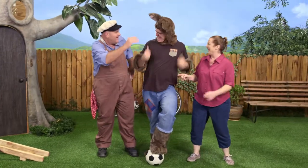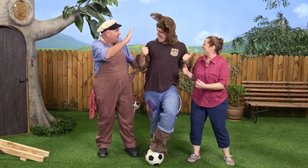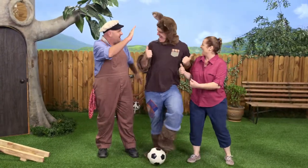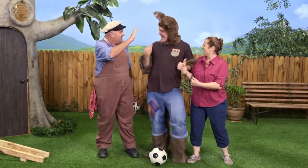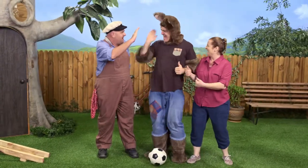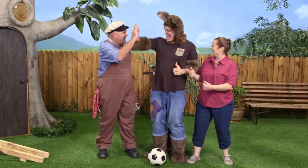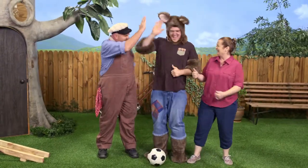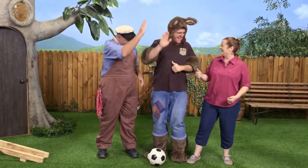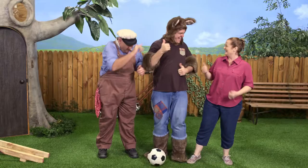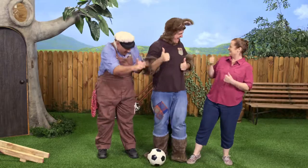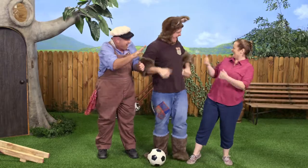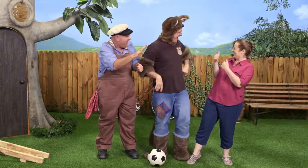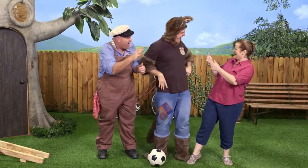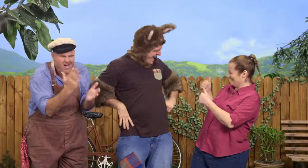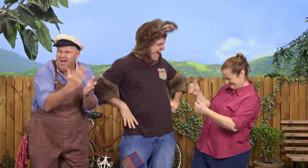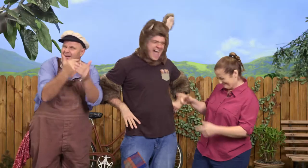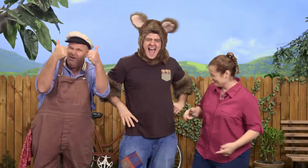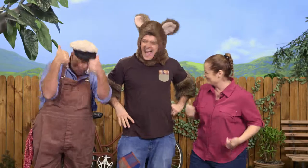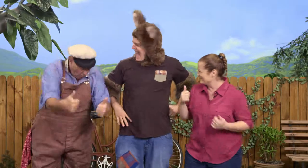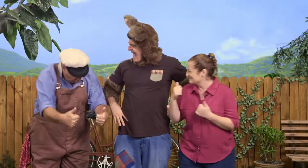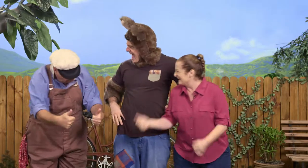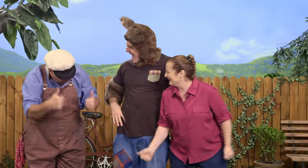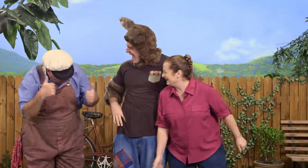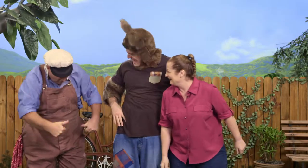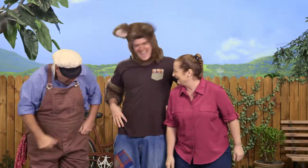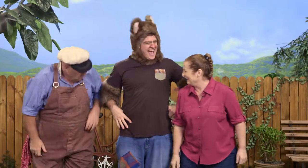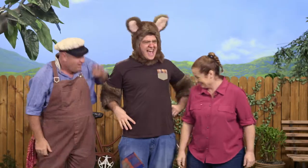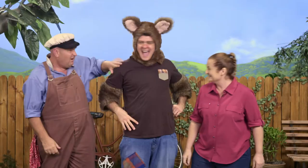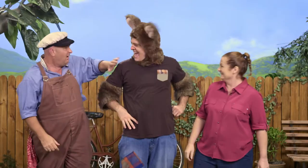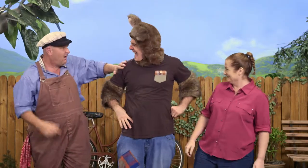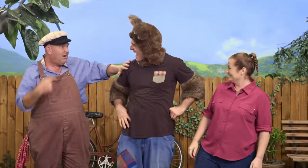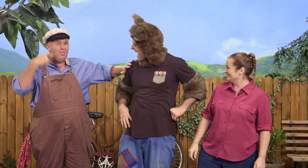Hey, hey. Oh, that was great. Oh, ho. That was really good.